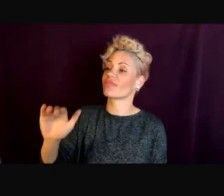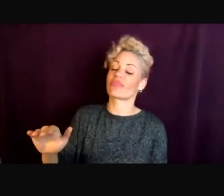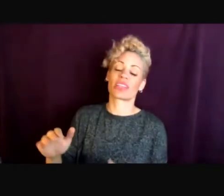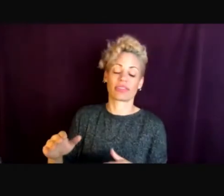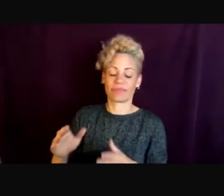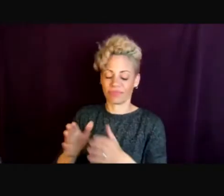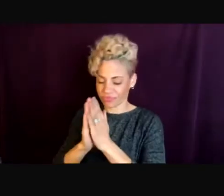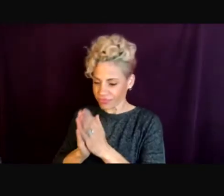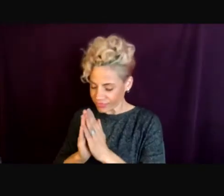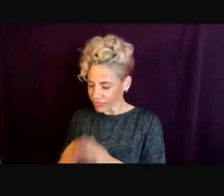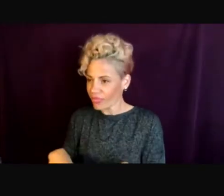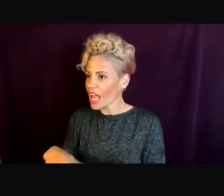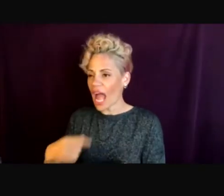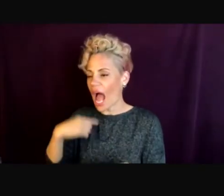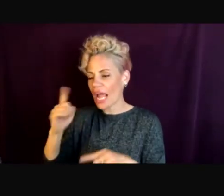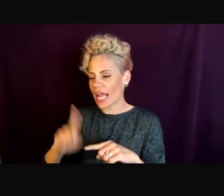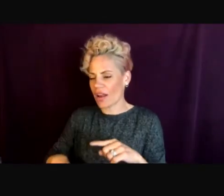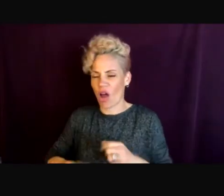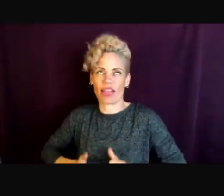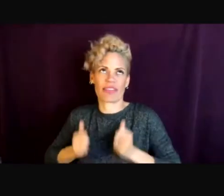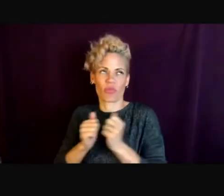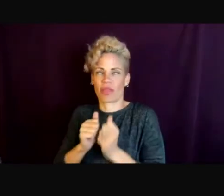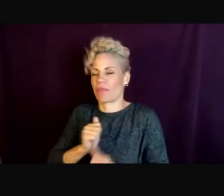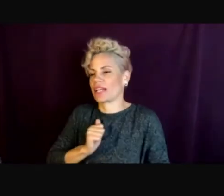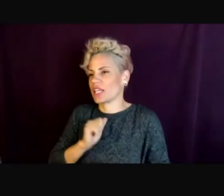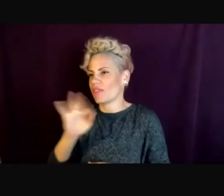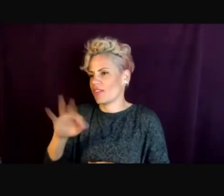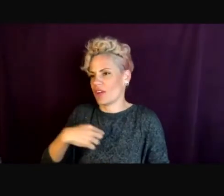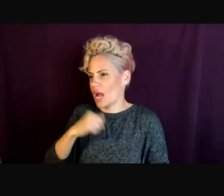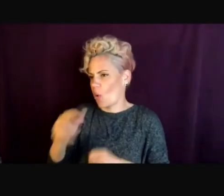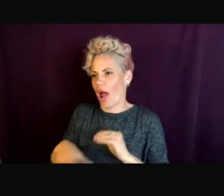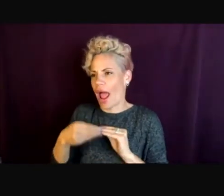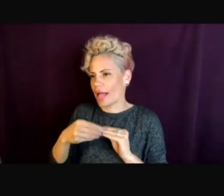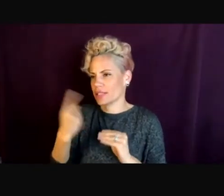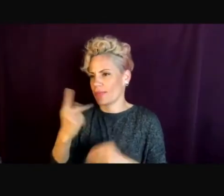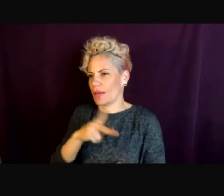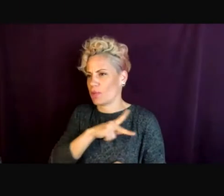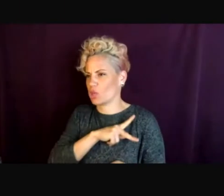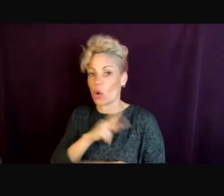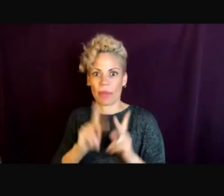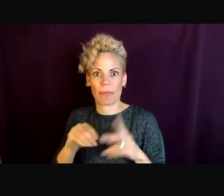if I didn't say something personal." Minions around the room where going (mumbles)